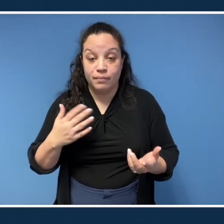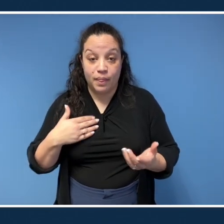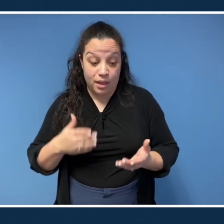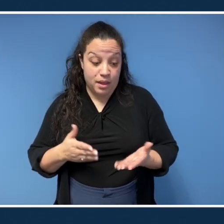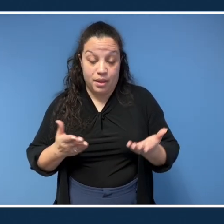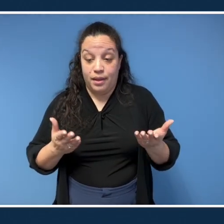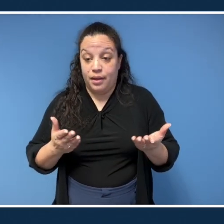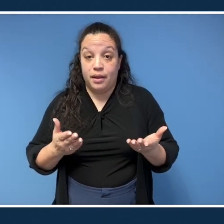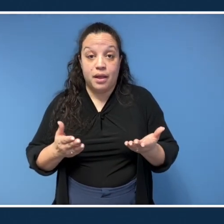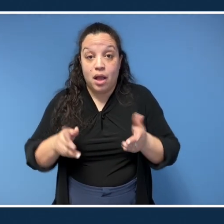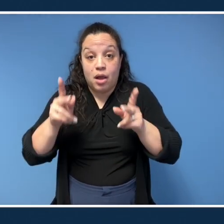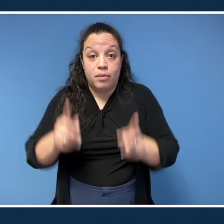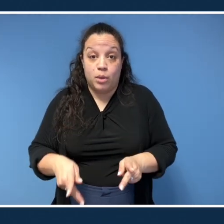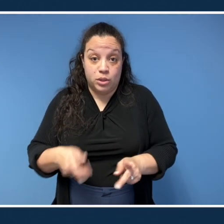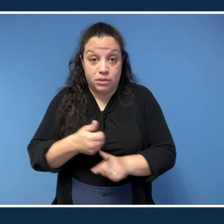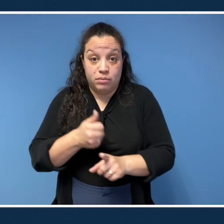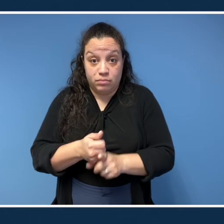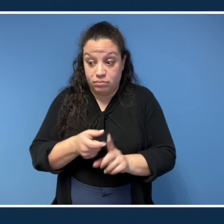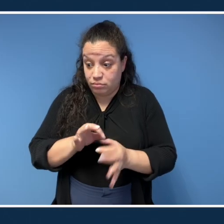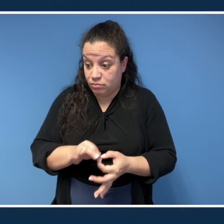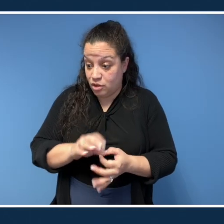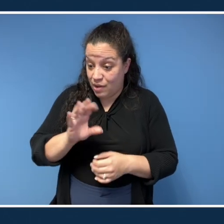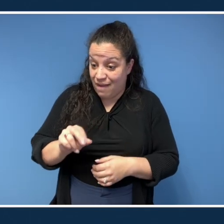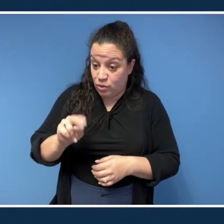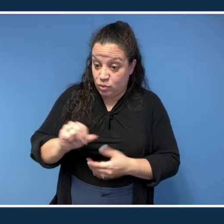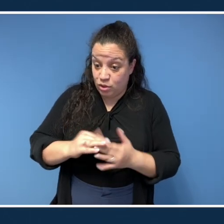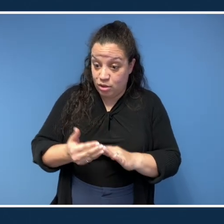Nova Scotia community needs a place to go. There's a place for them to be able to go